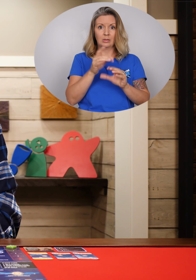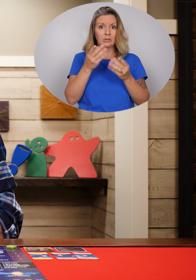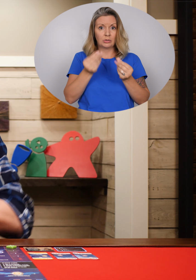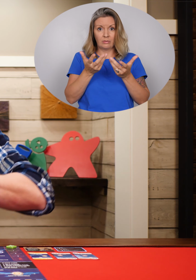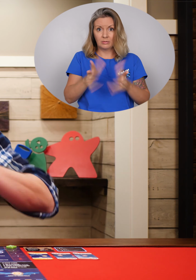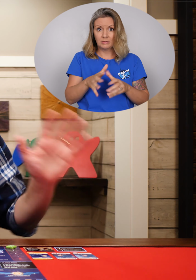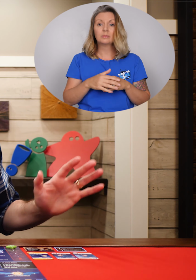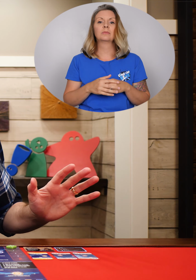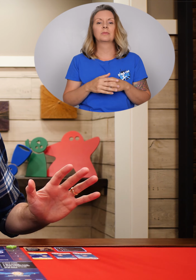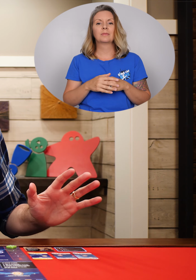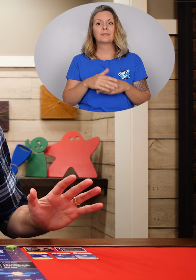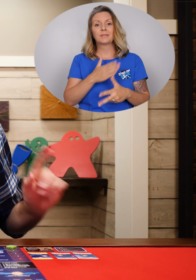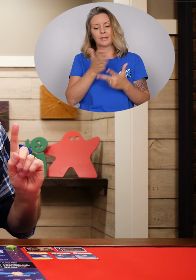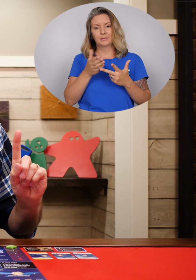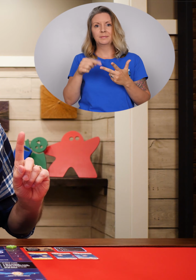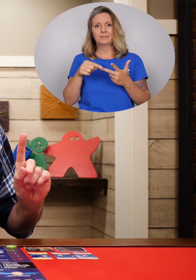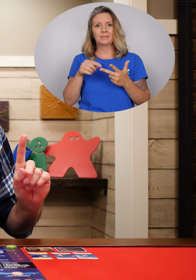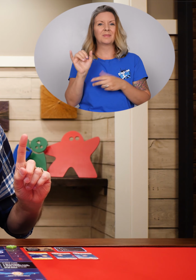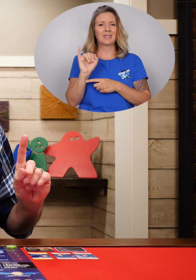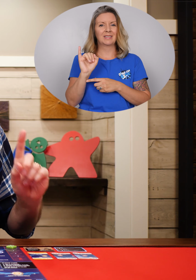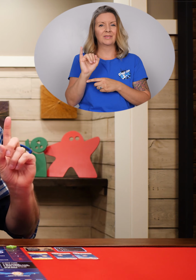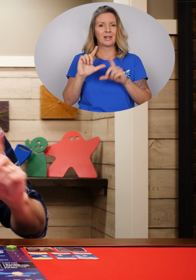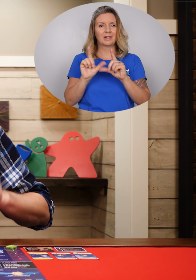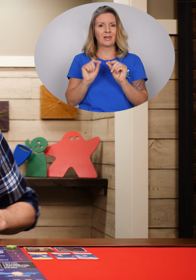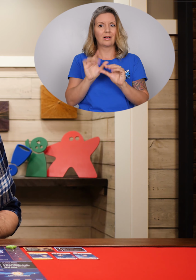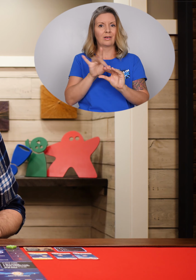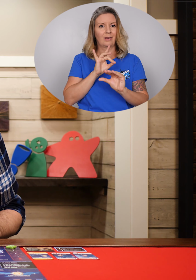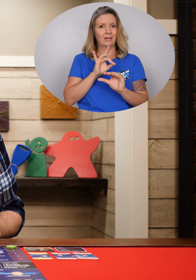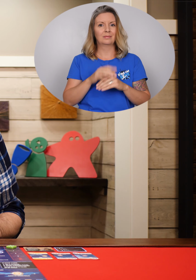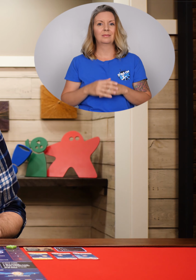2 cards and resolving any epidemics that may have occurred, it is time to move to the final